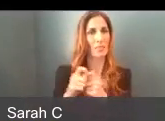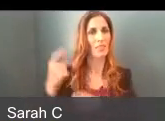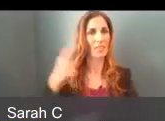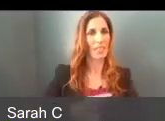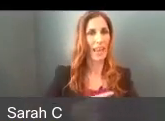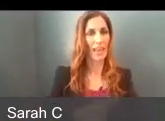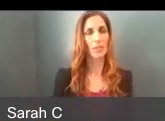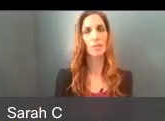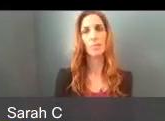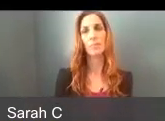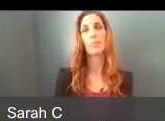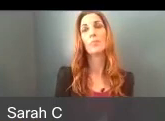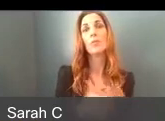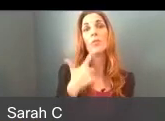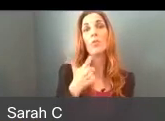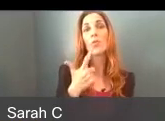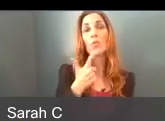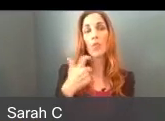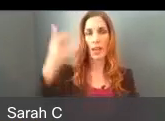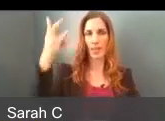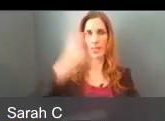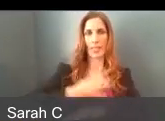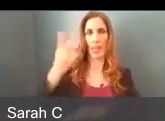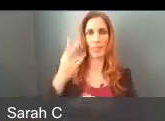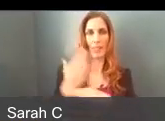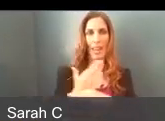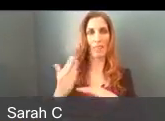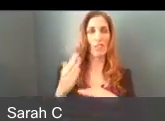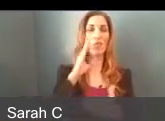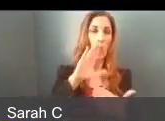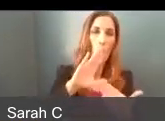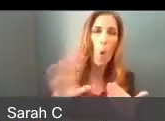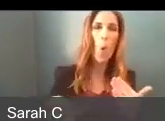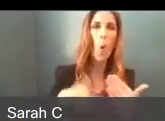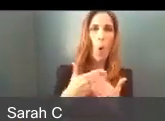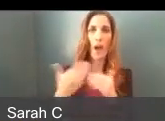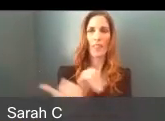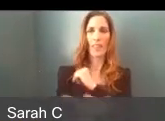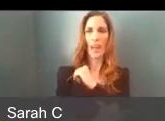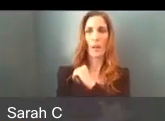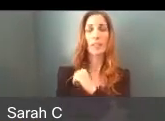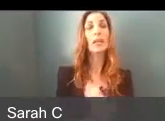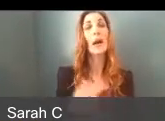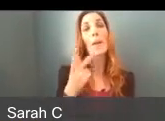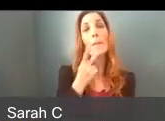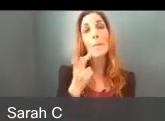is the seven day average of all of the cases in the County. The pink is the 14 day average of all